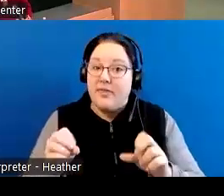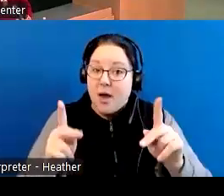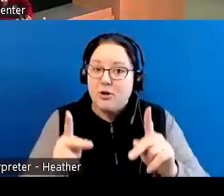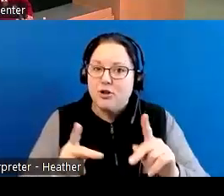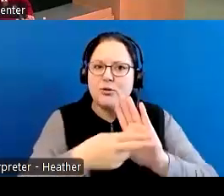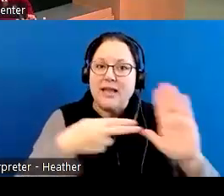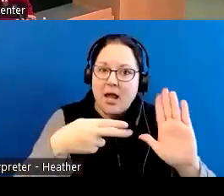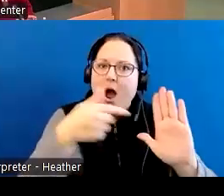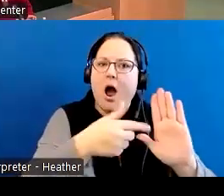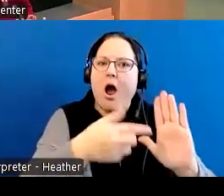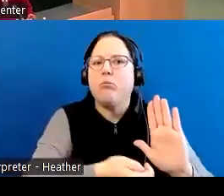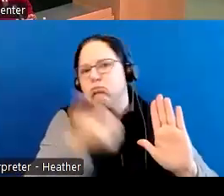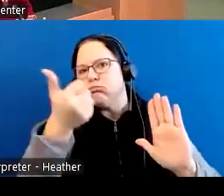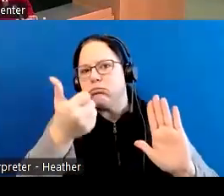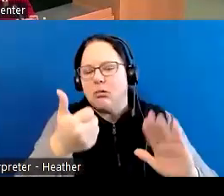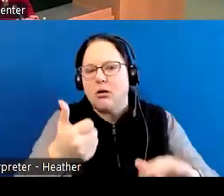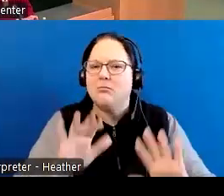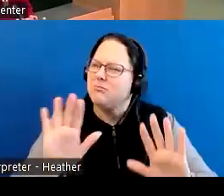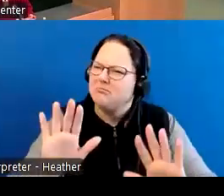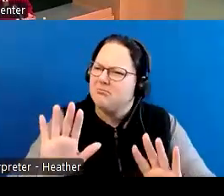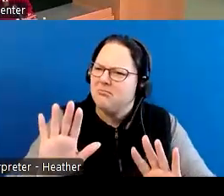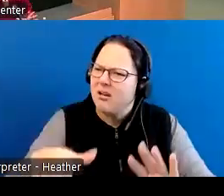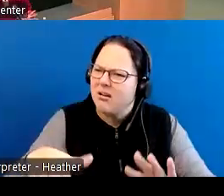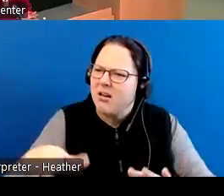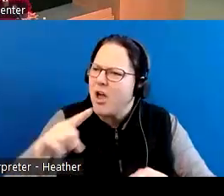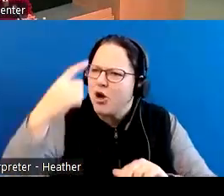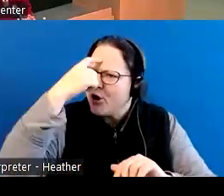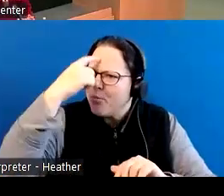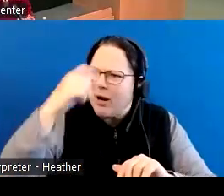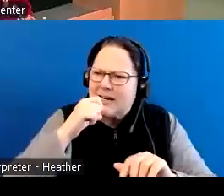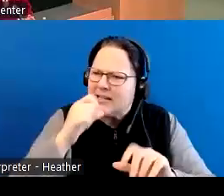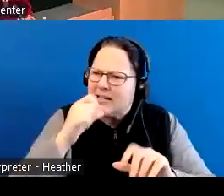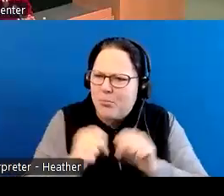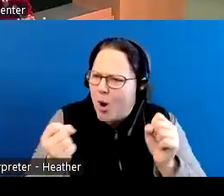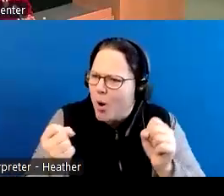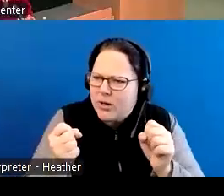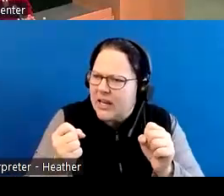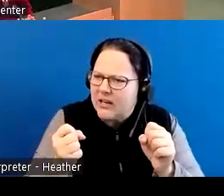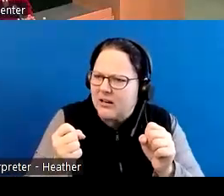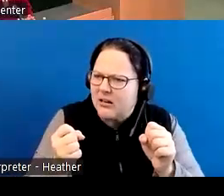about well your brain is is um not permanently broken um but it's just there's a there's